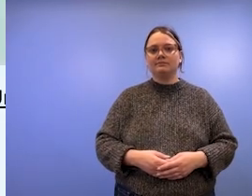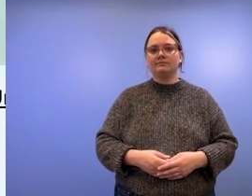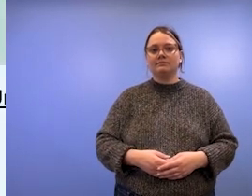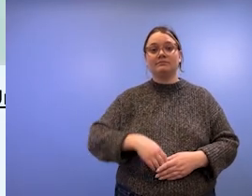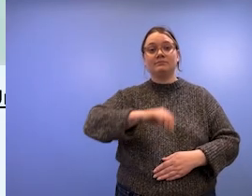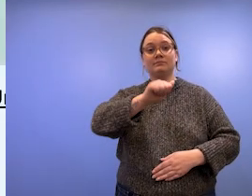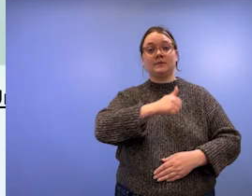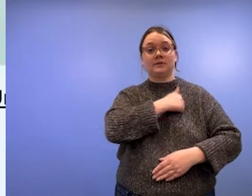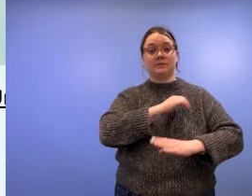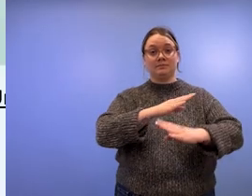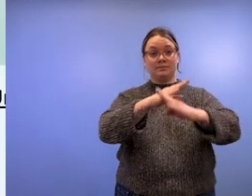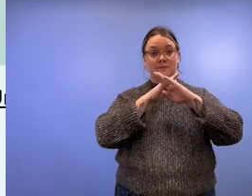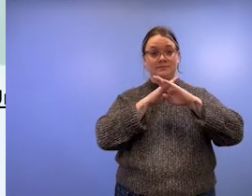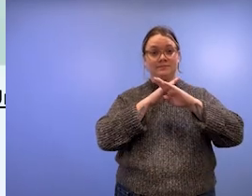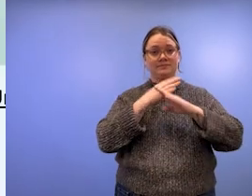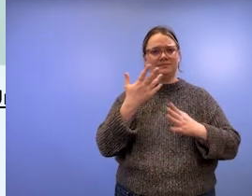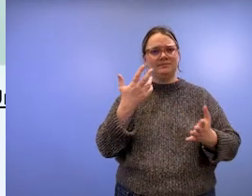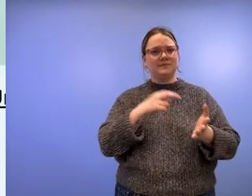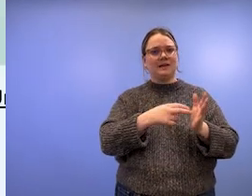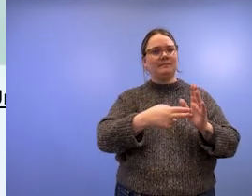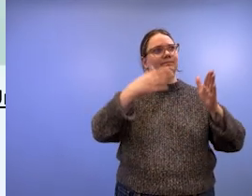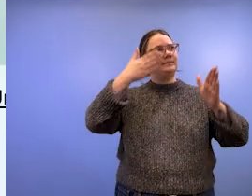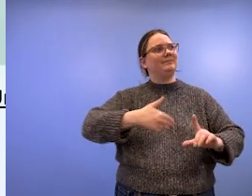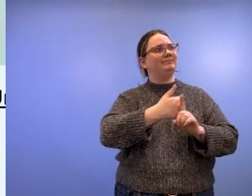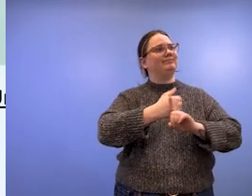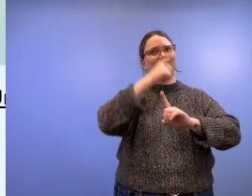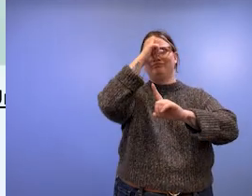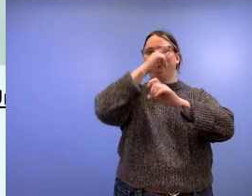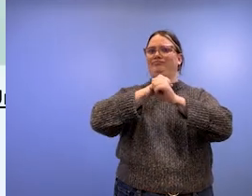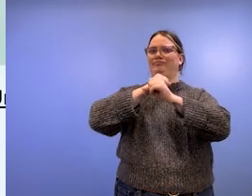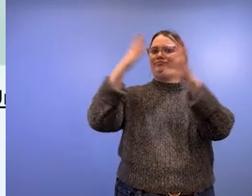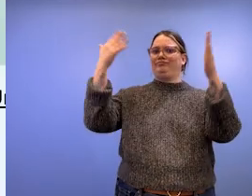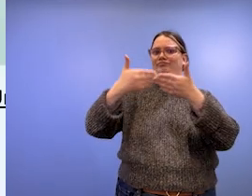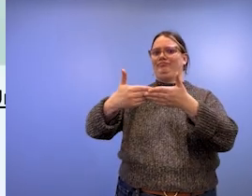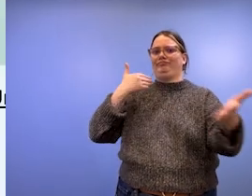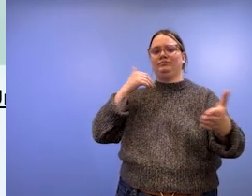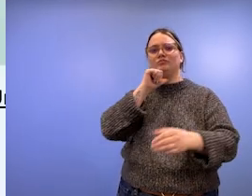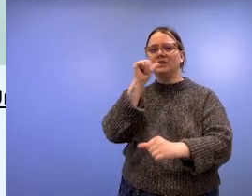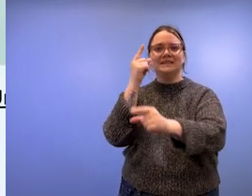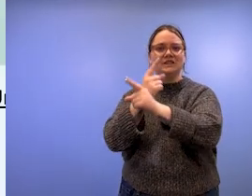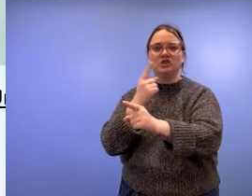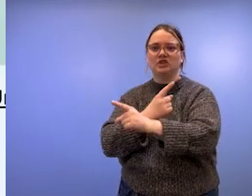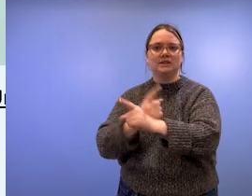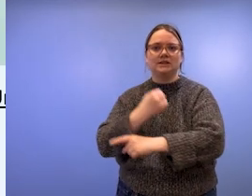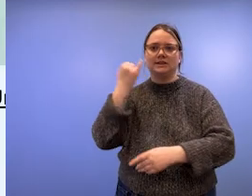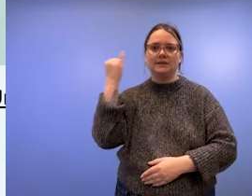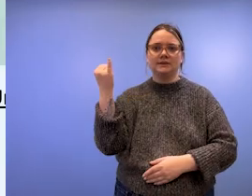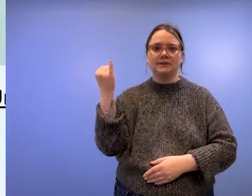So attitudinal barriers. So this is really like when someone has a preconceived inaccurate idea